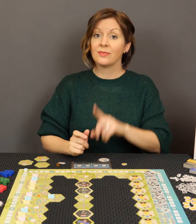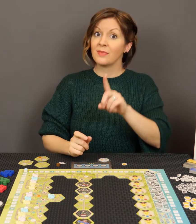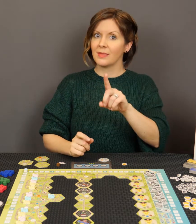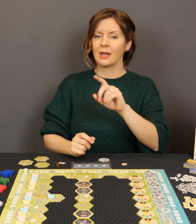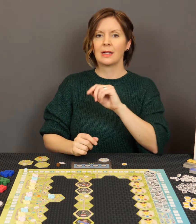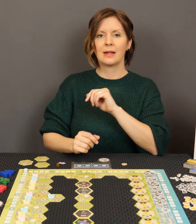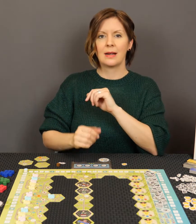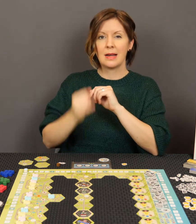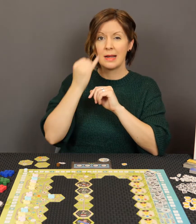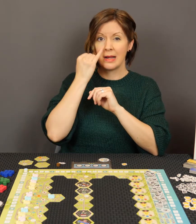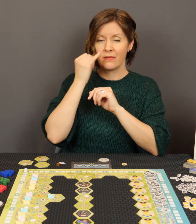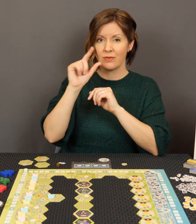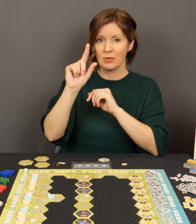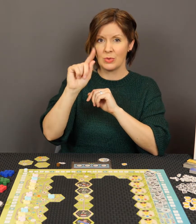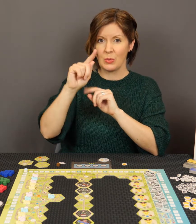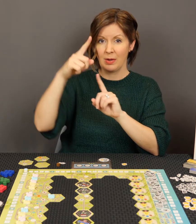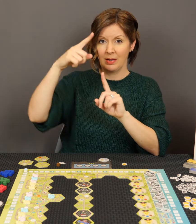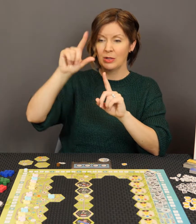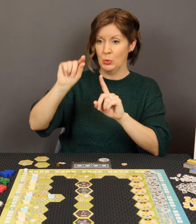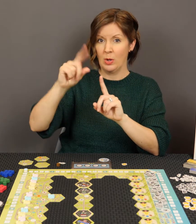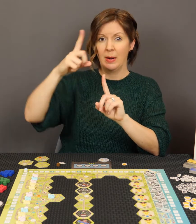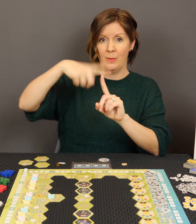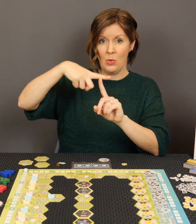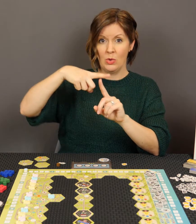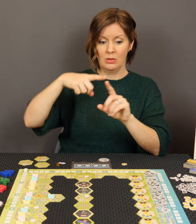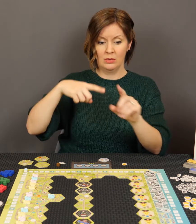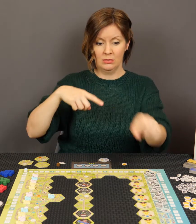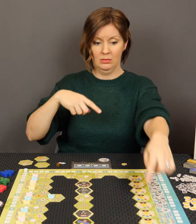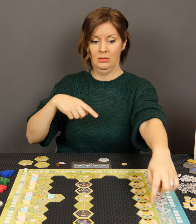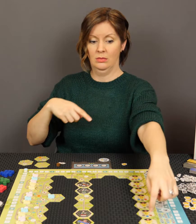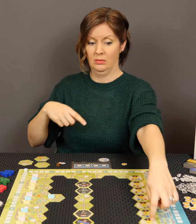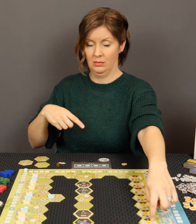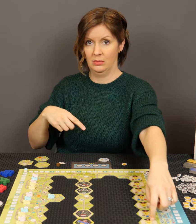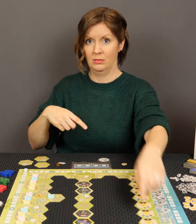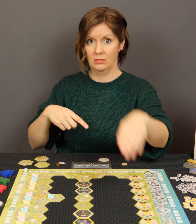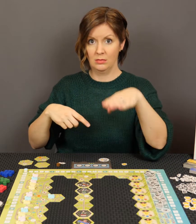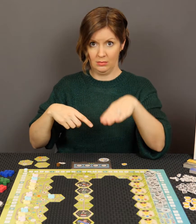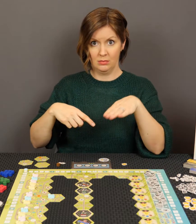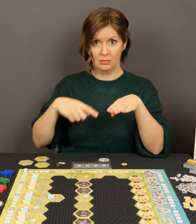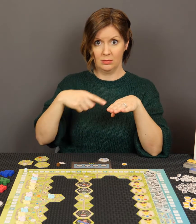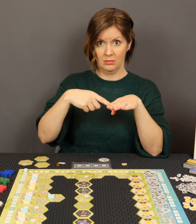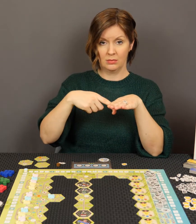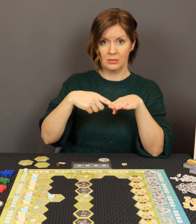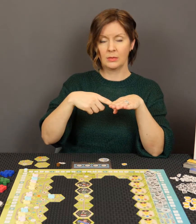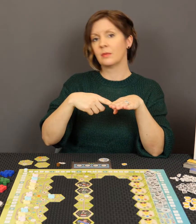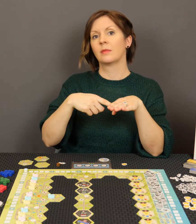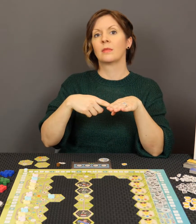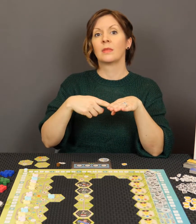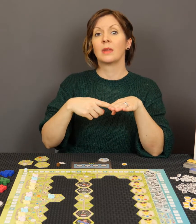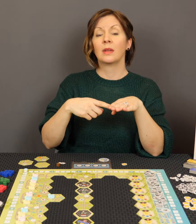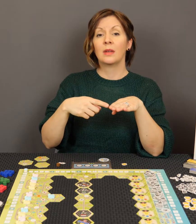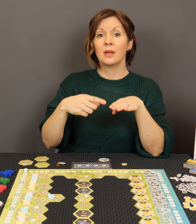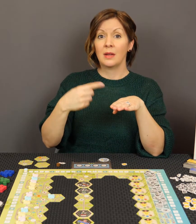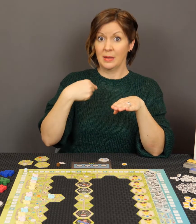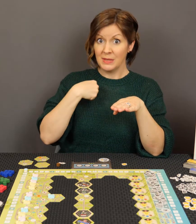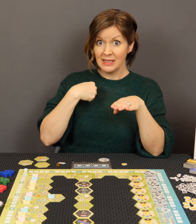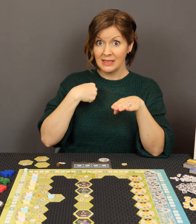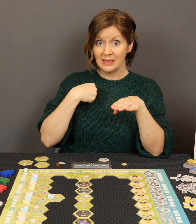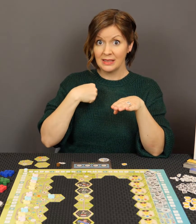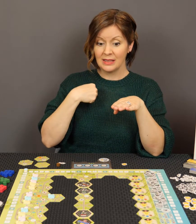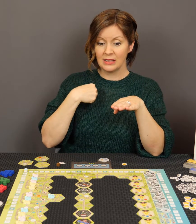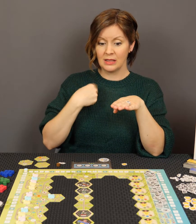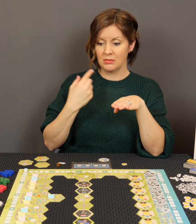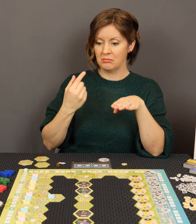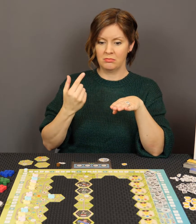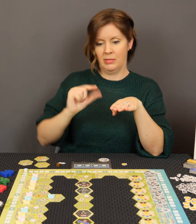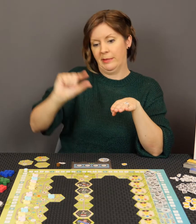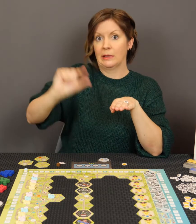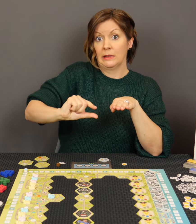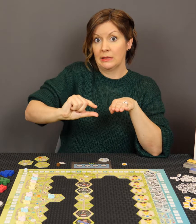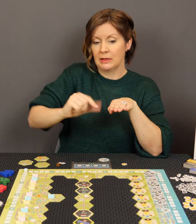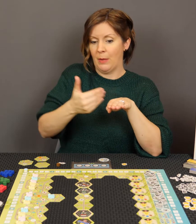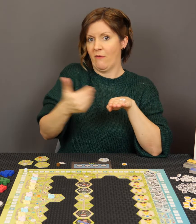But if the 20 point tile is right ahead of me, you know I’m just like right before